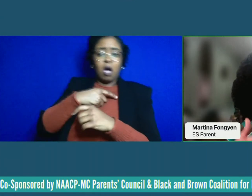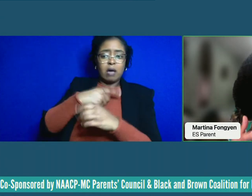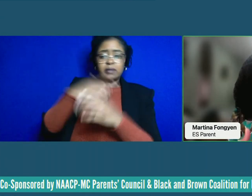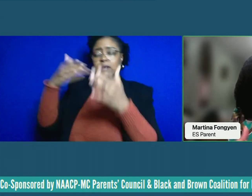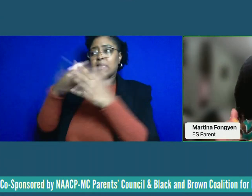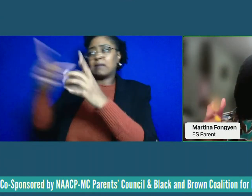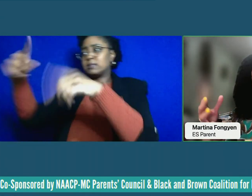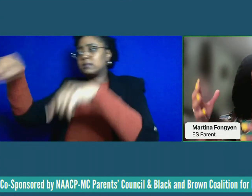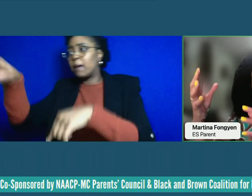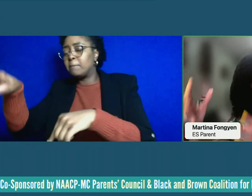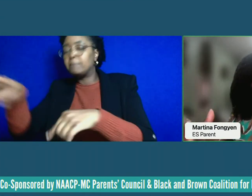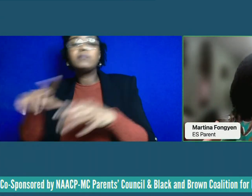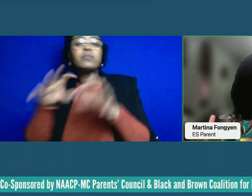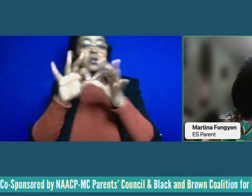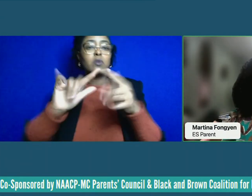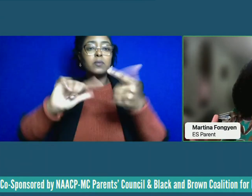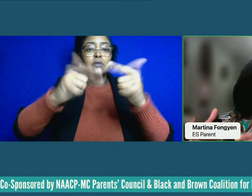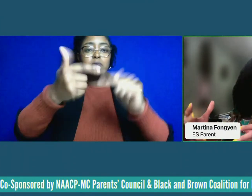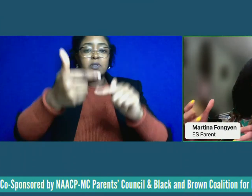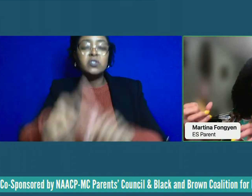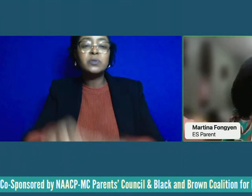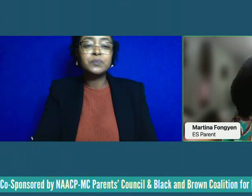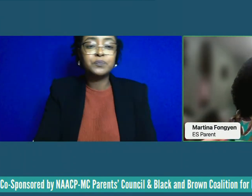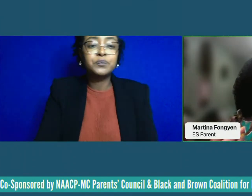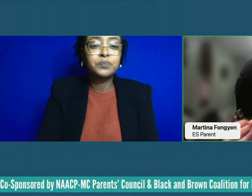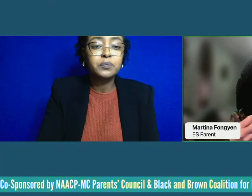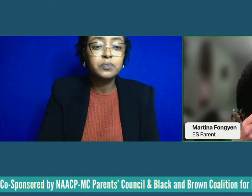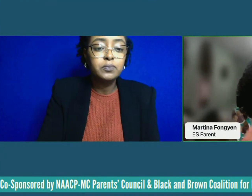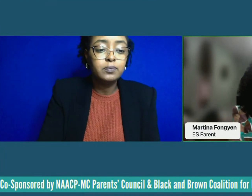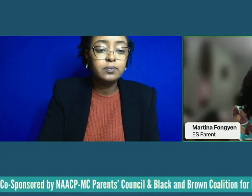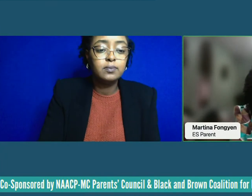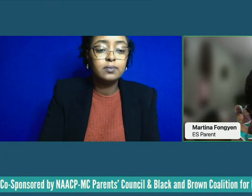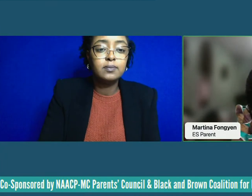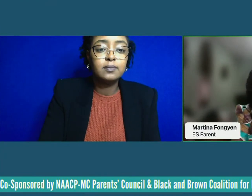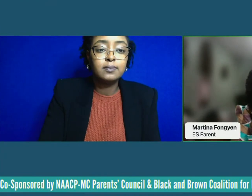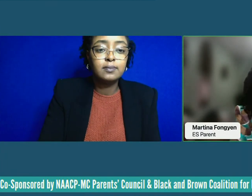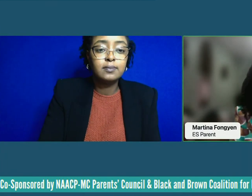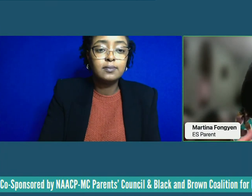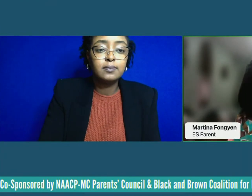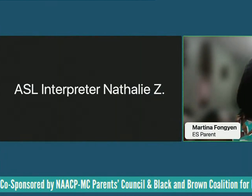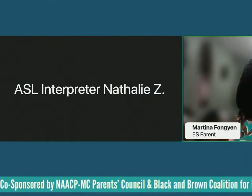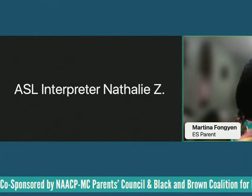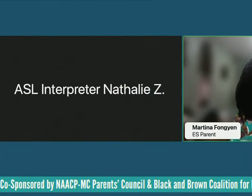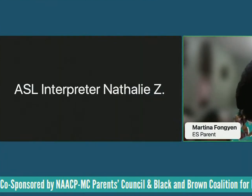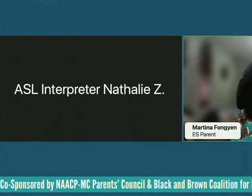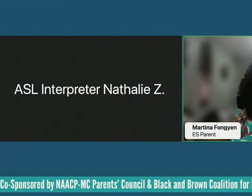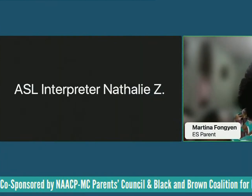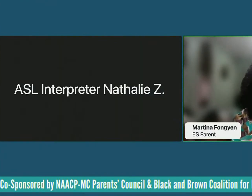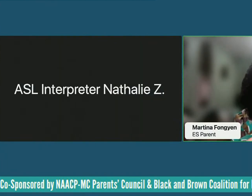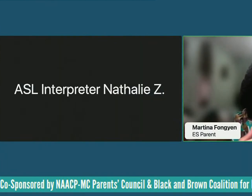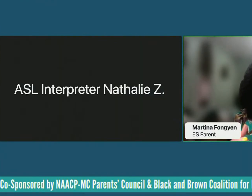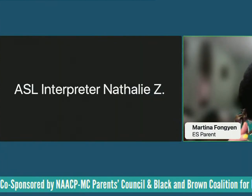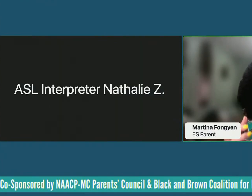an us versus them. And that is what we've seen in Darnestown. We've got camps and people who